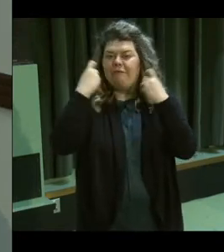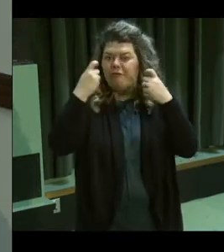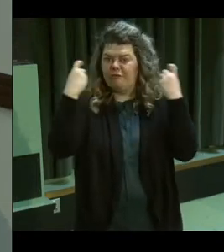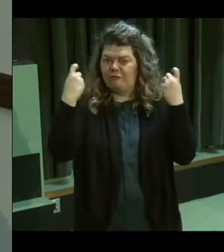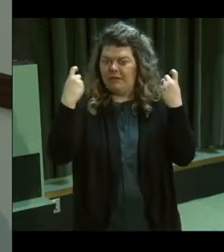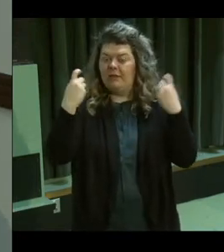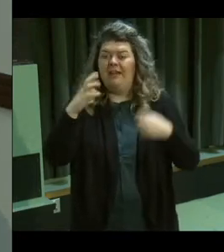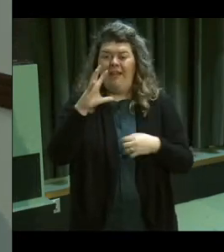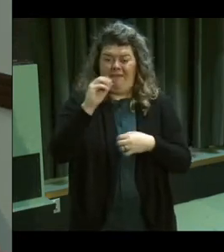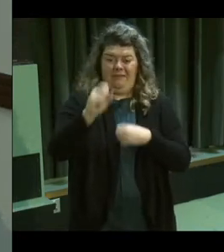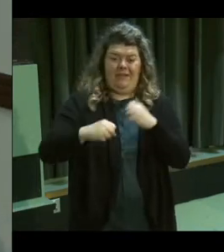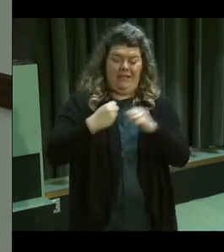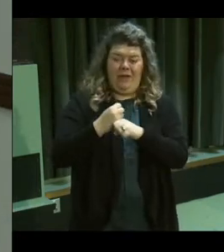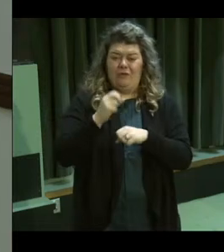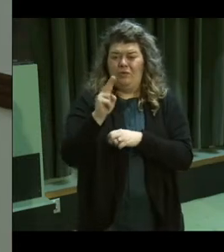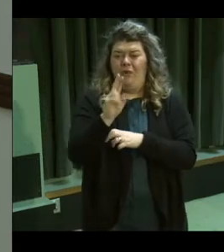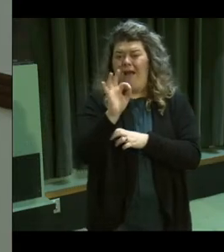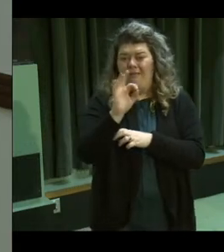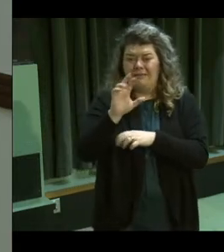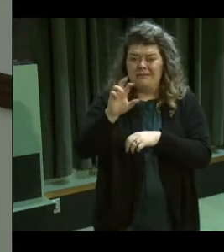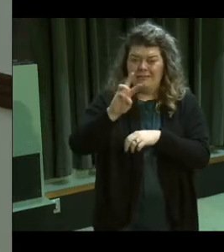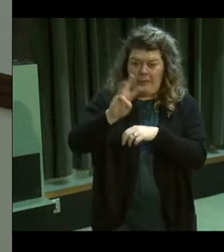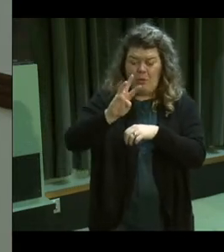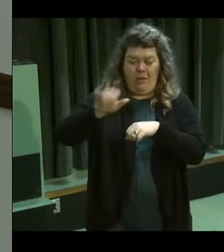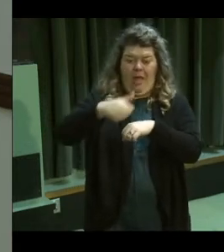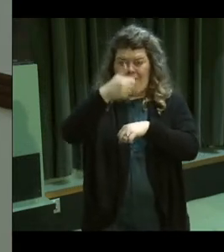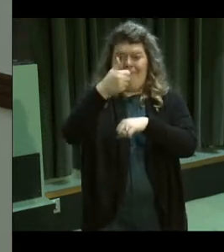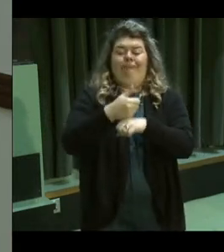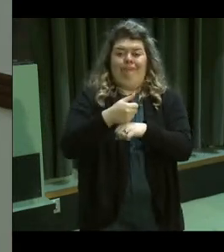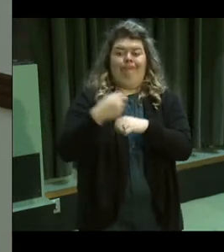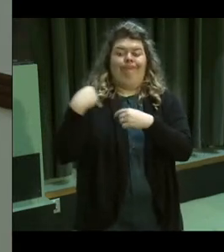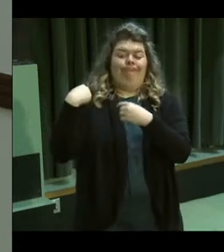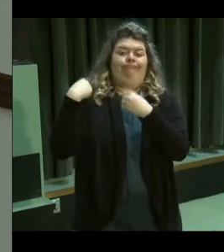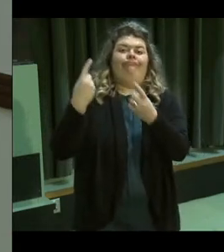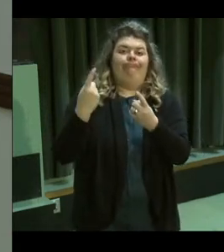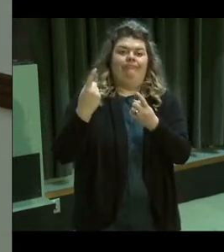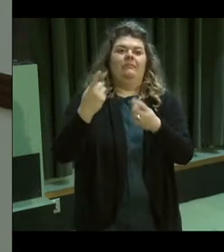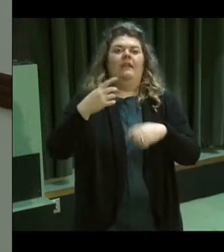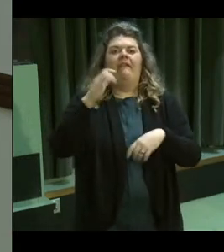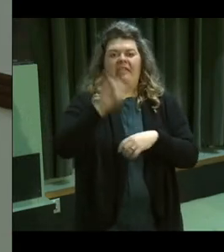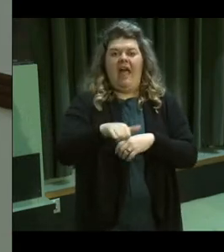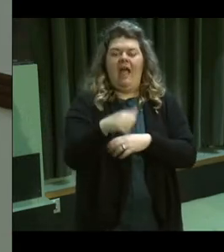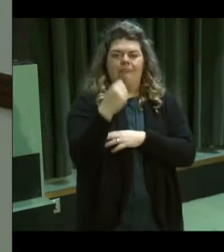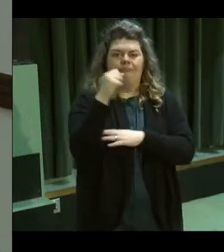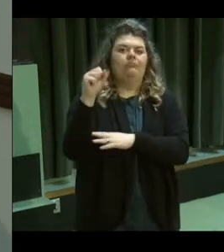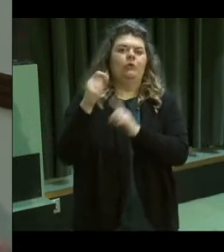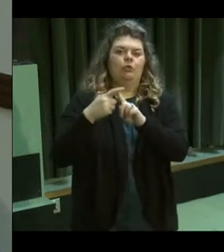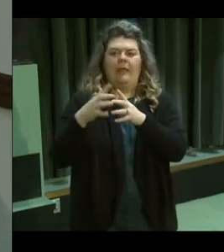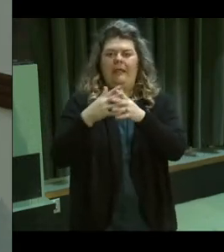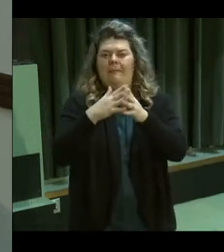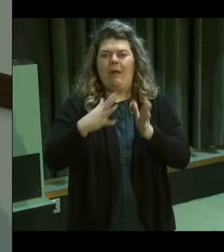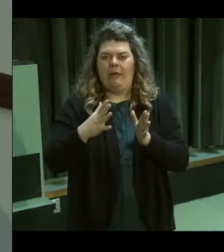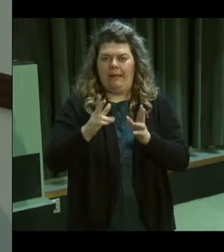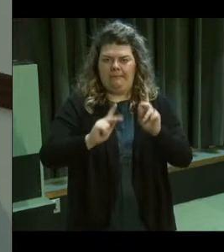50 years, the UFW has been on the forefront of bringing the